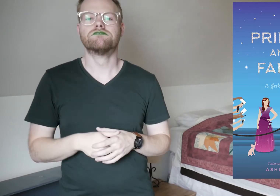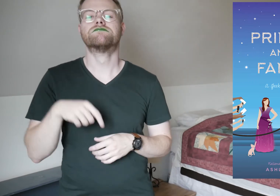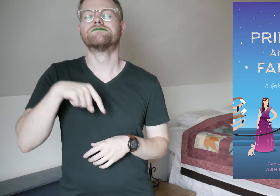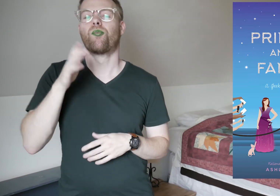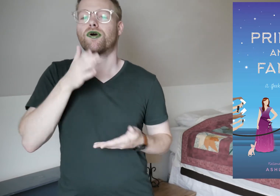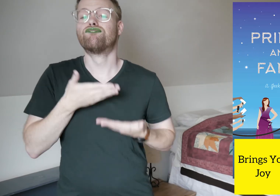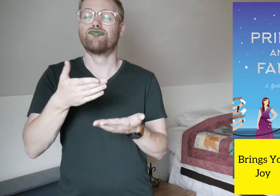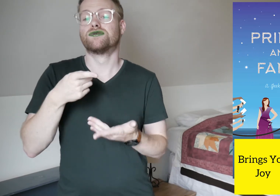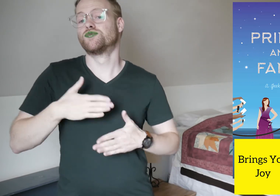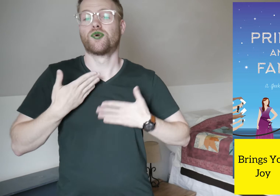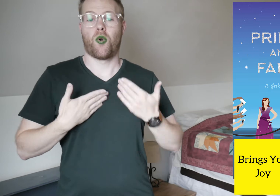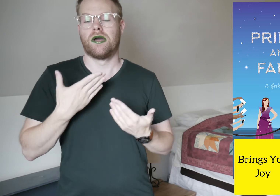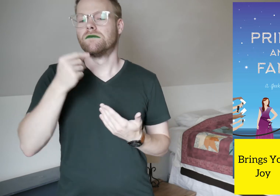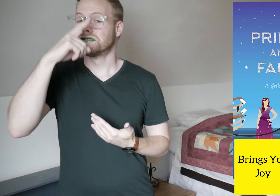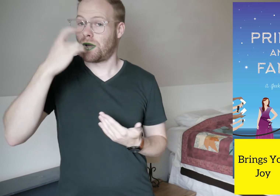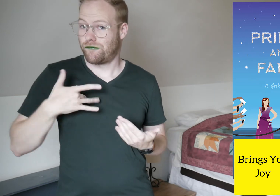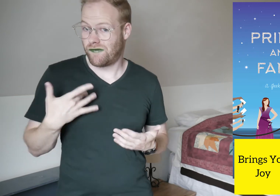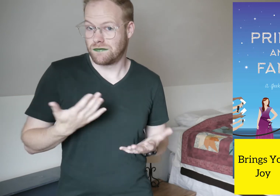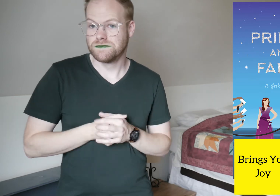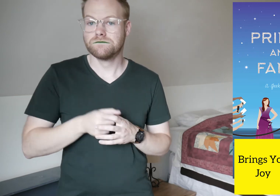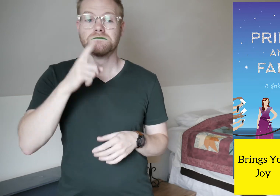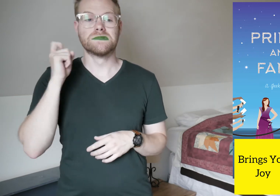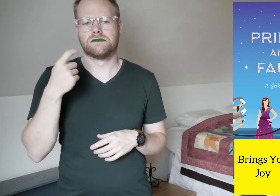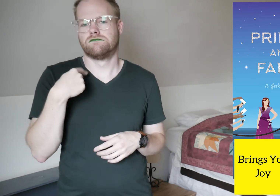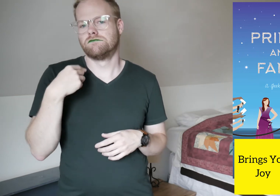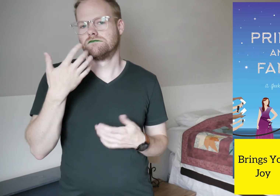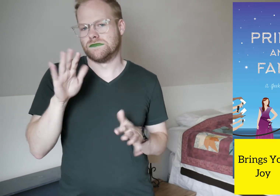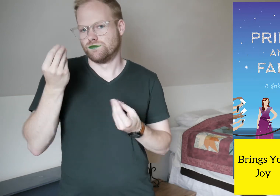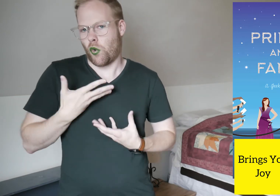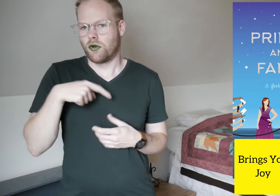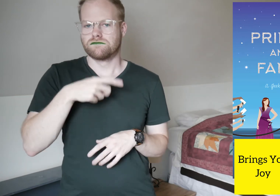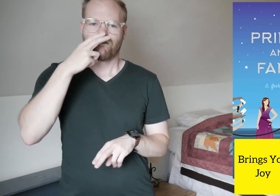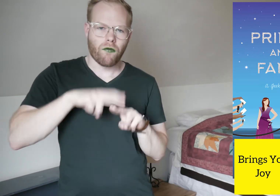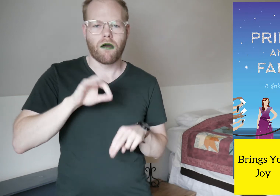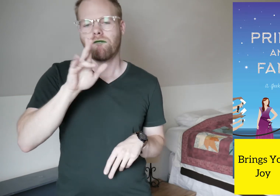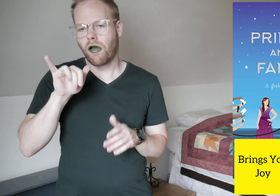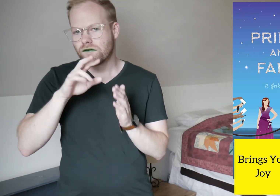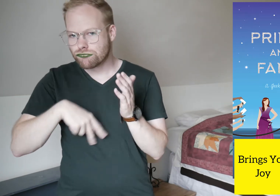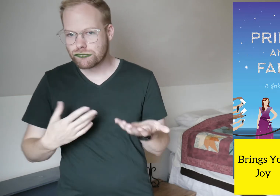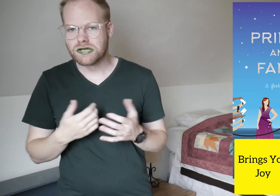This will Bring You Joy and Summer Vibes, because I’ve been told this is a fun, fluffy read,